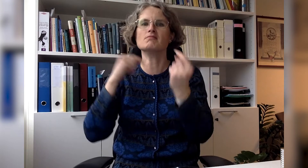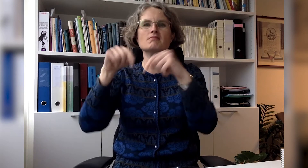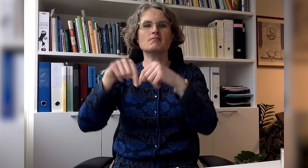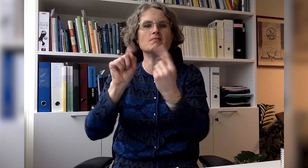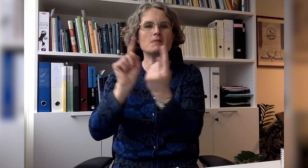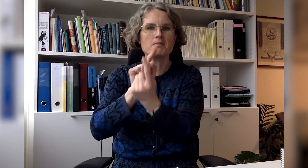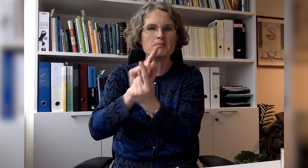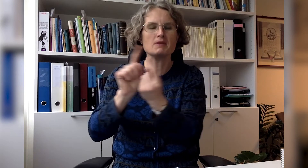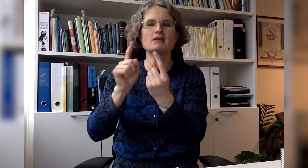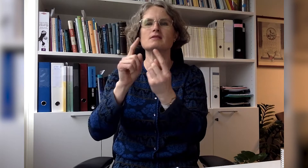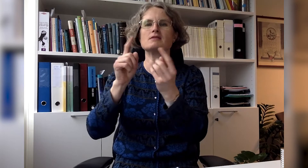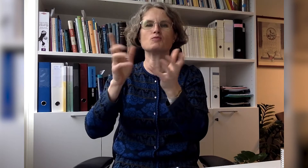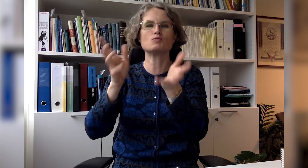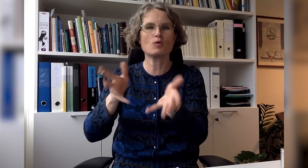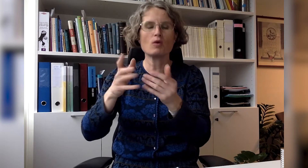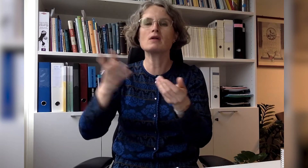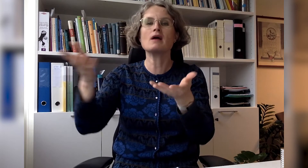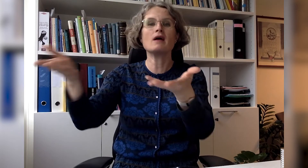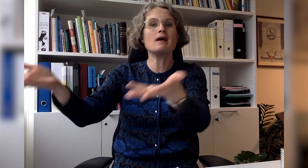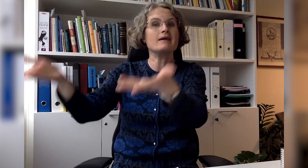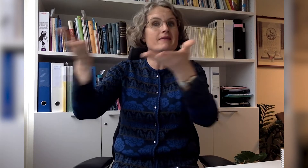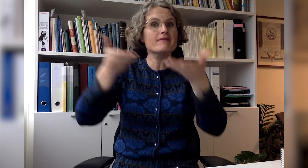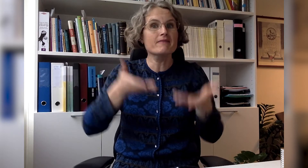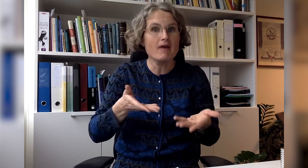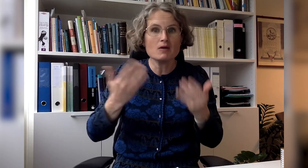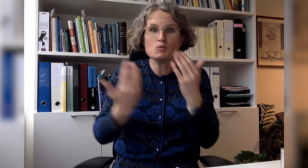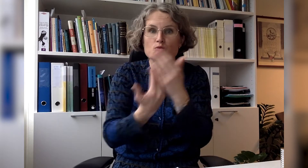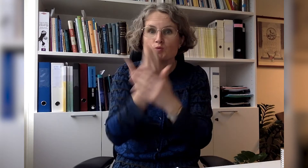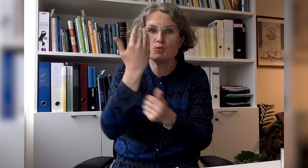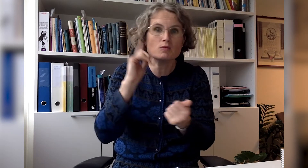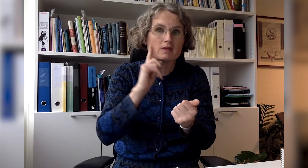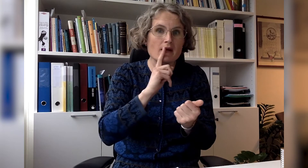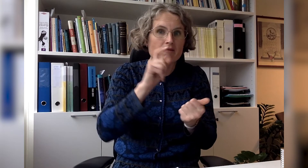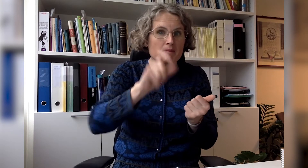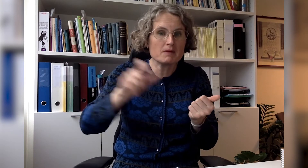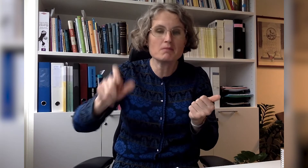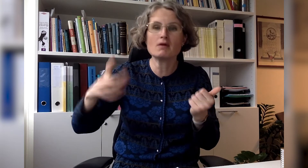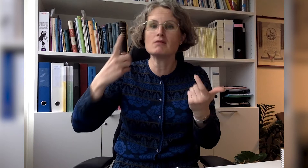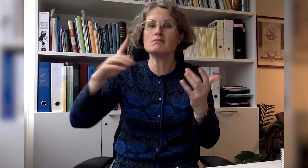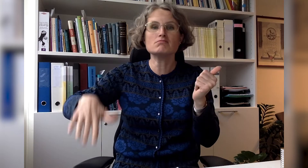meet people in places. Invite new Deaf persons